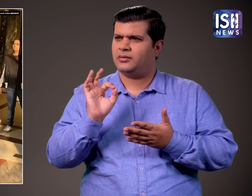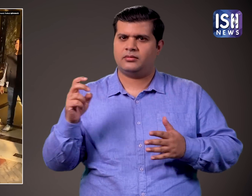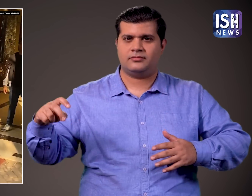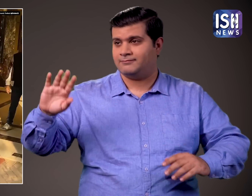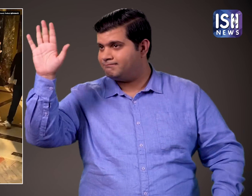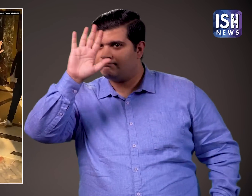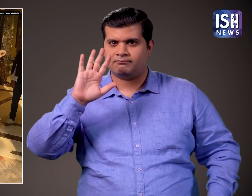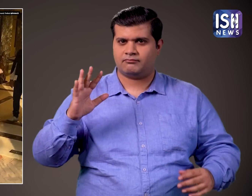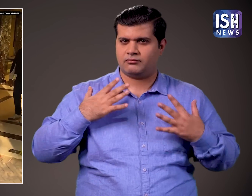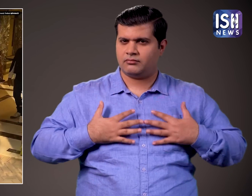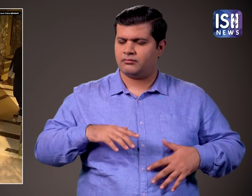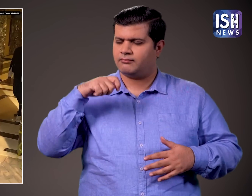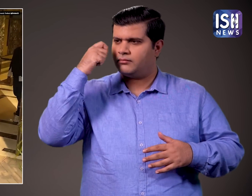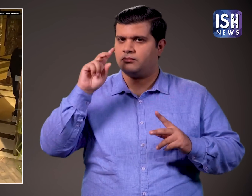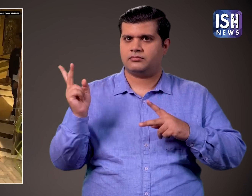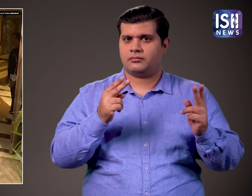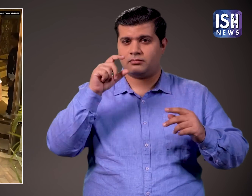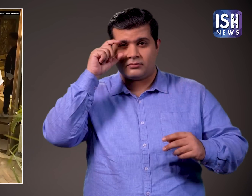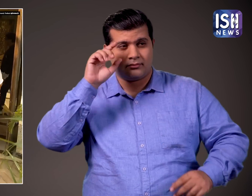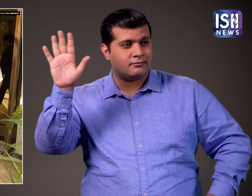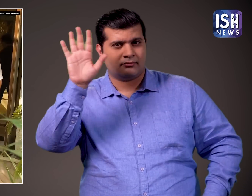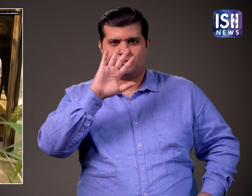But Saif was normally waving at the crowd.